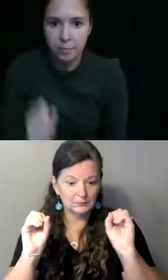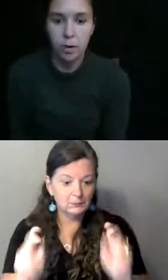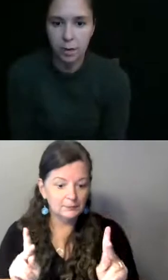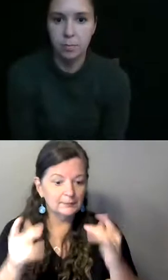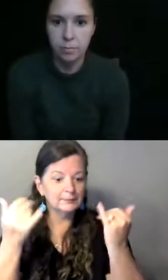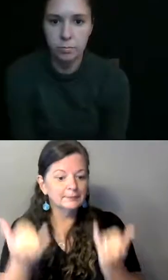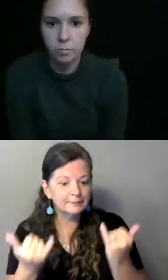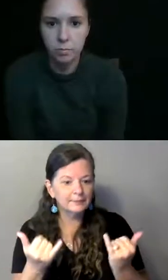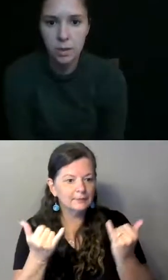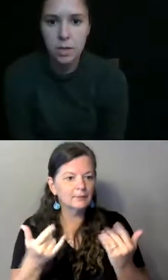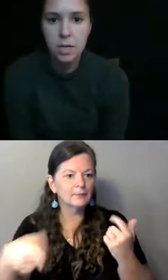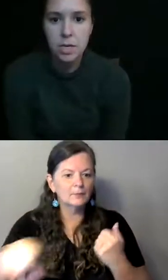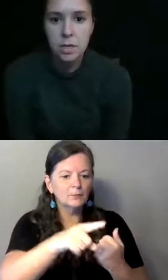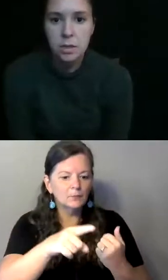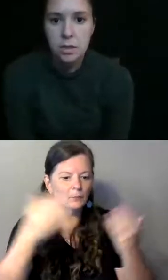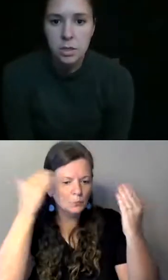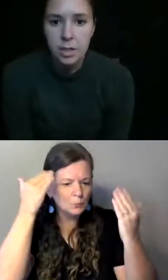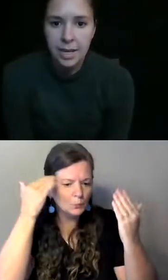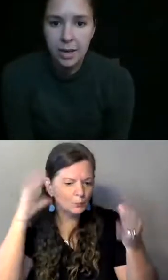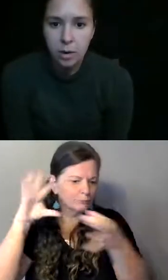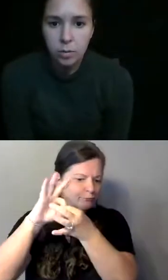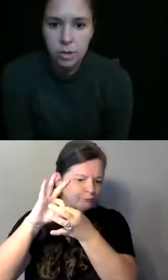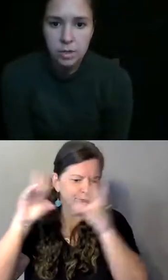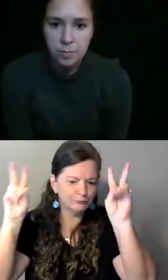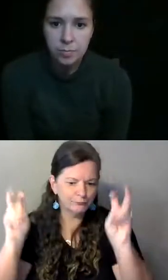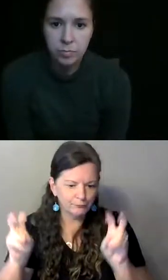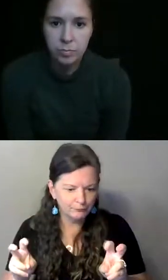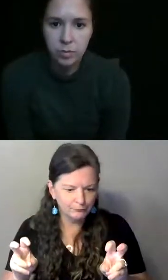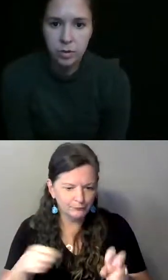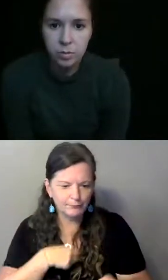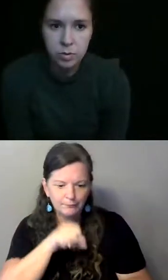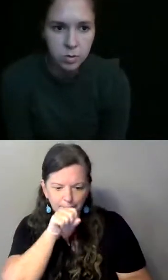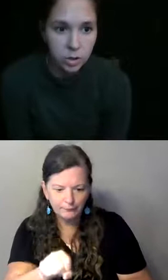Okay. Now,